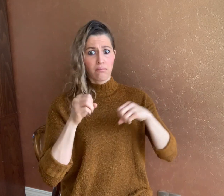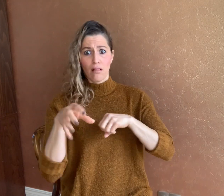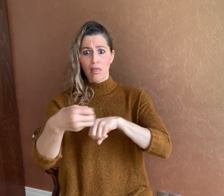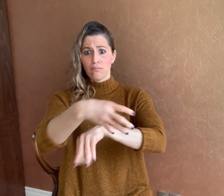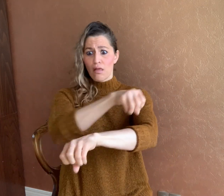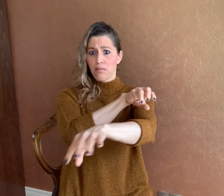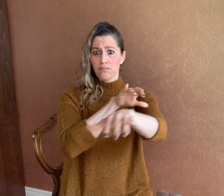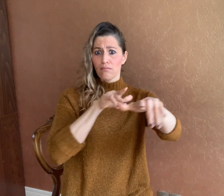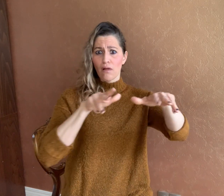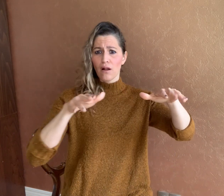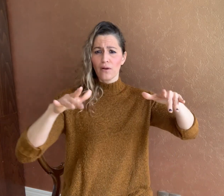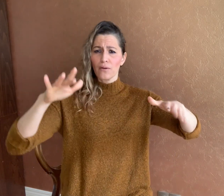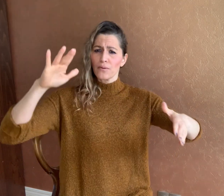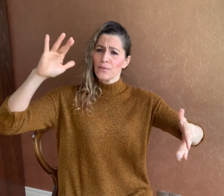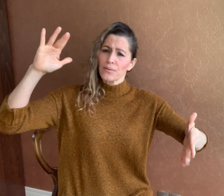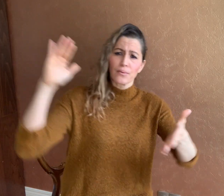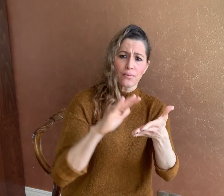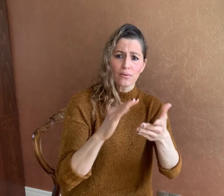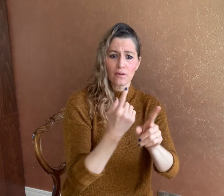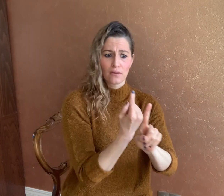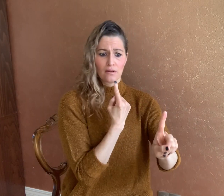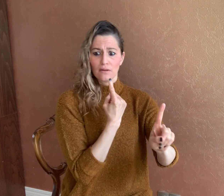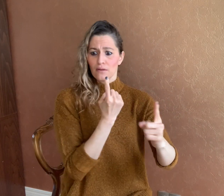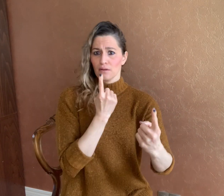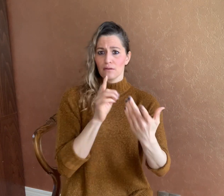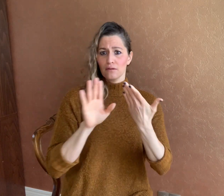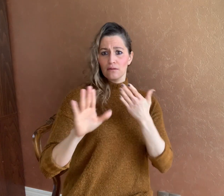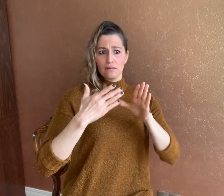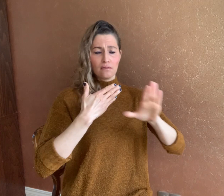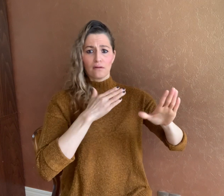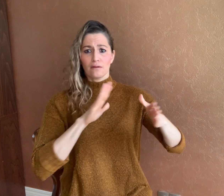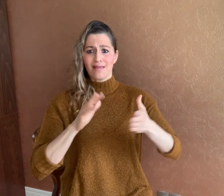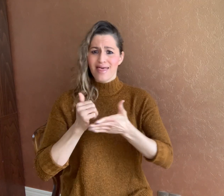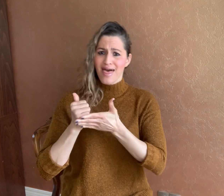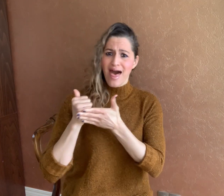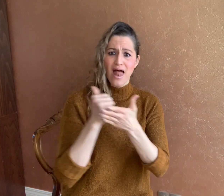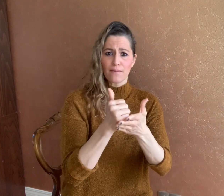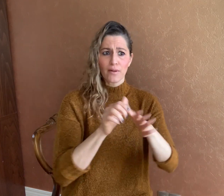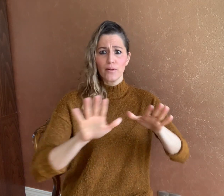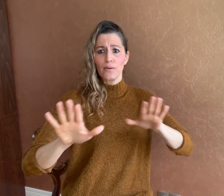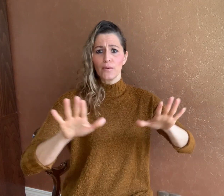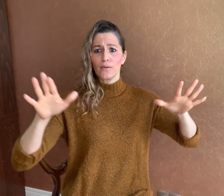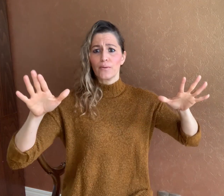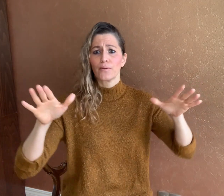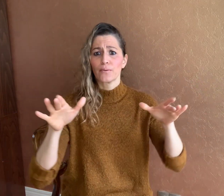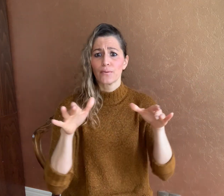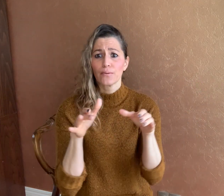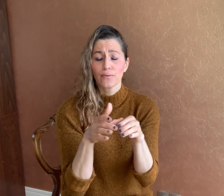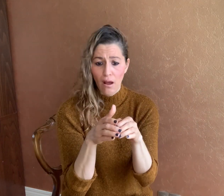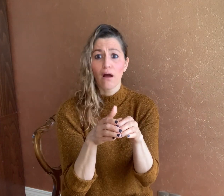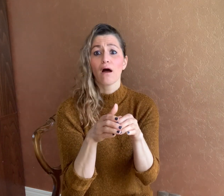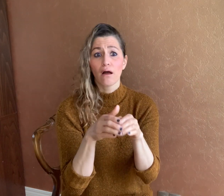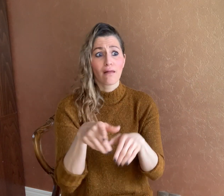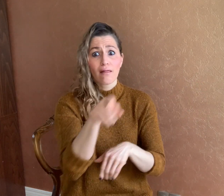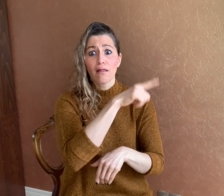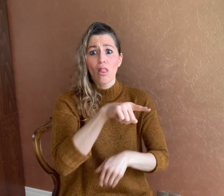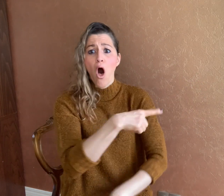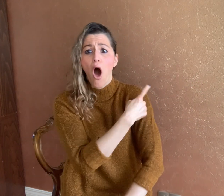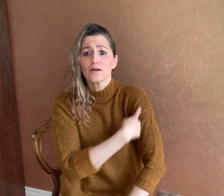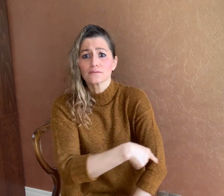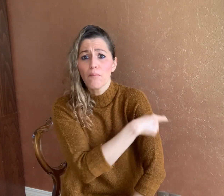at which the infection spreads, helping to ease the burden